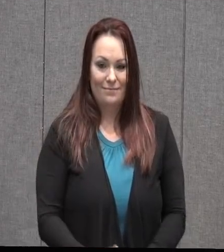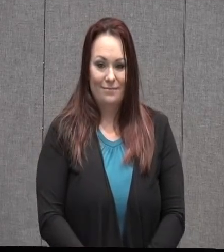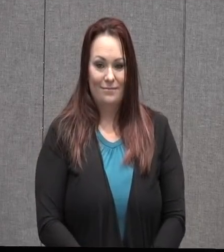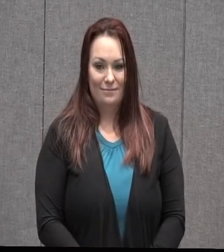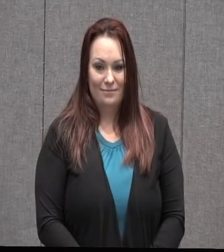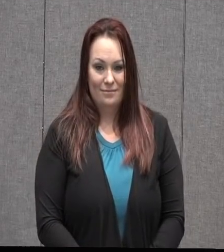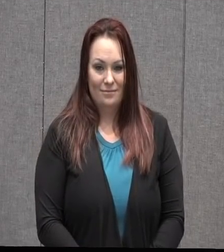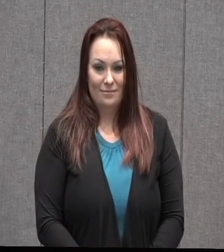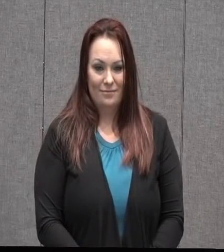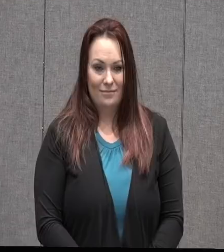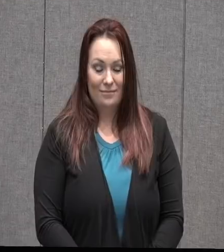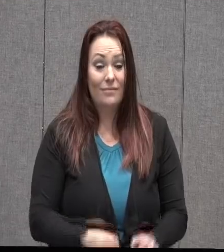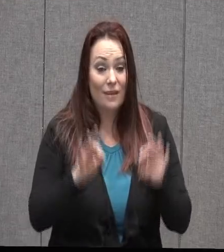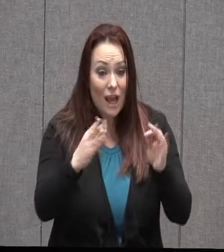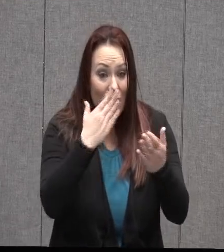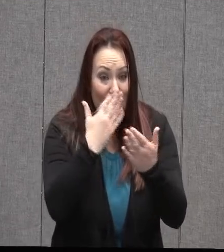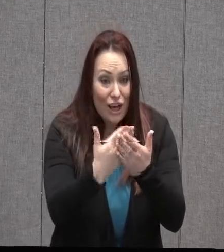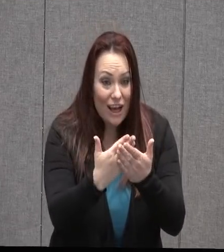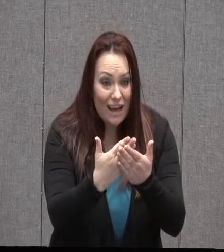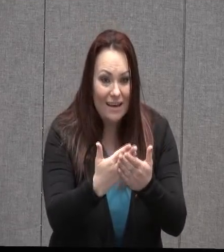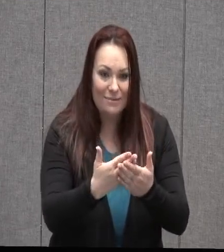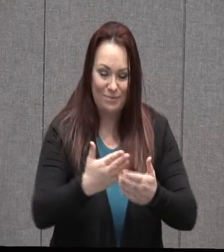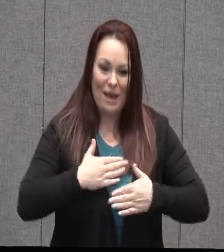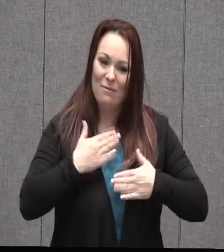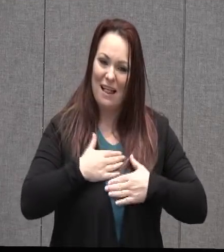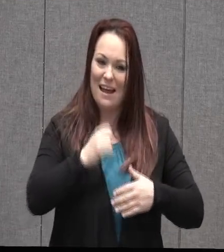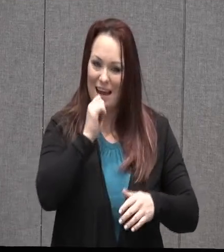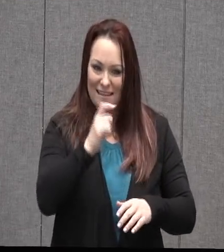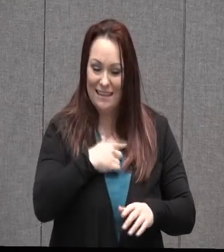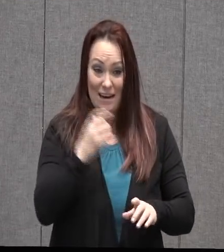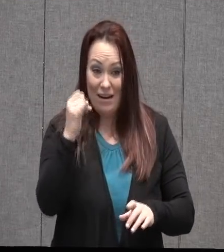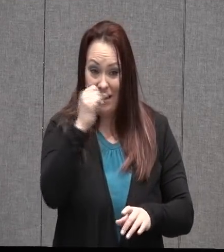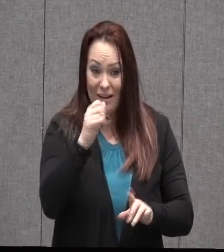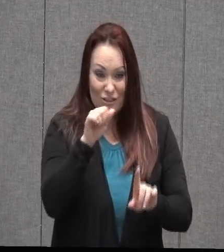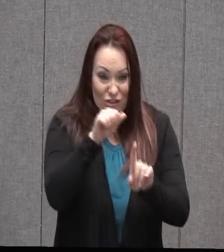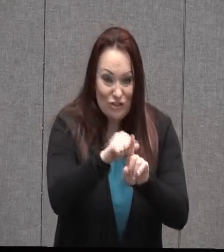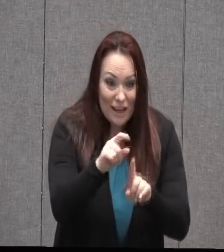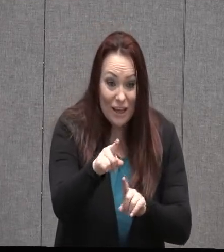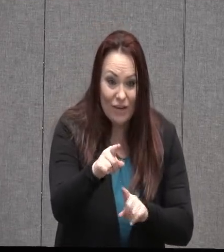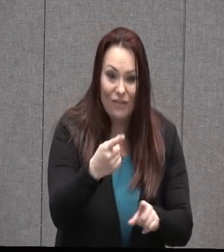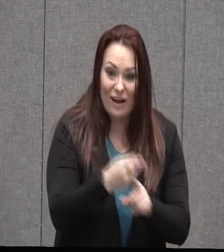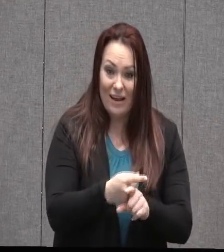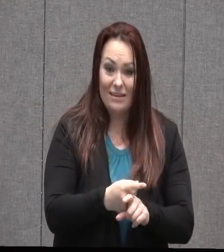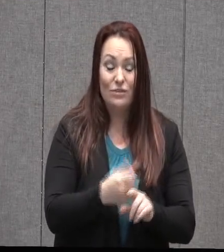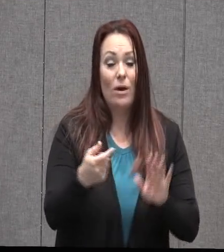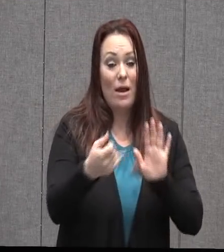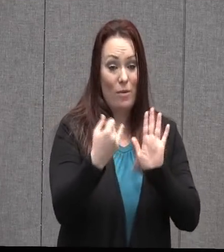Good, I'm glad I didn't trick you. So here I'm gonna underline our blend to show it's at the beginning.